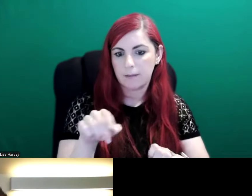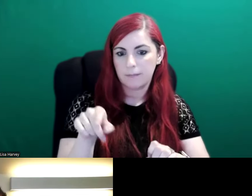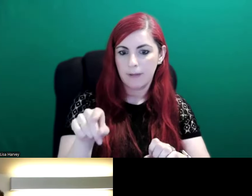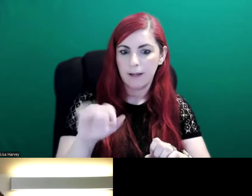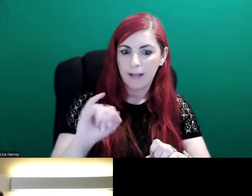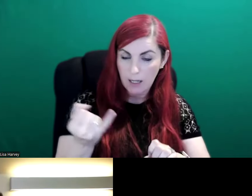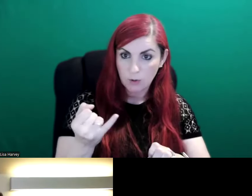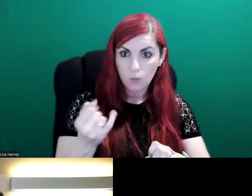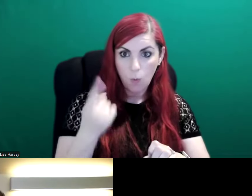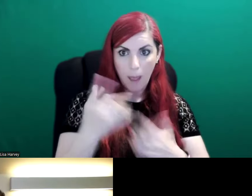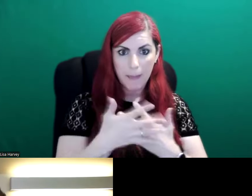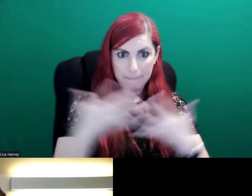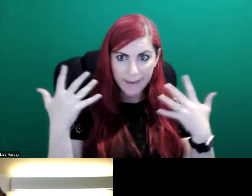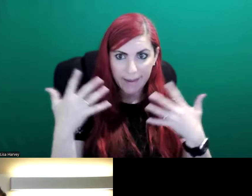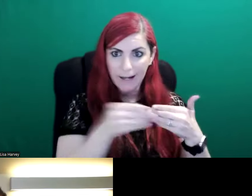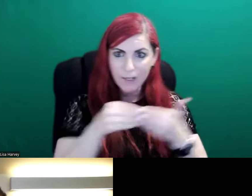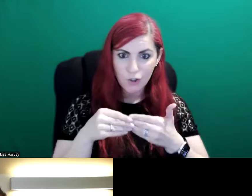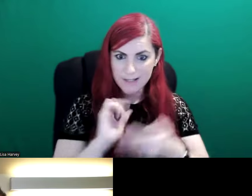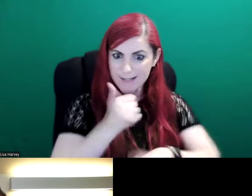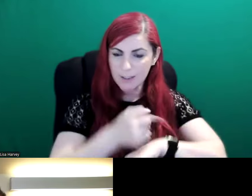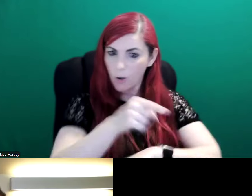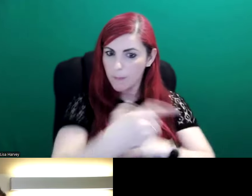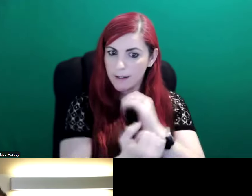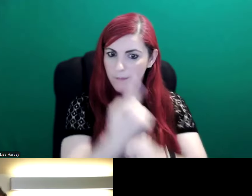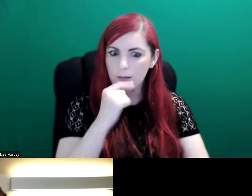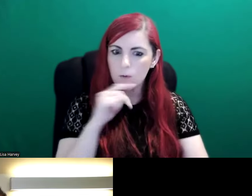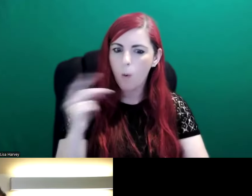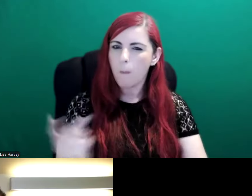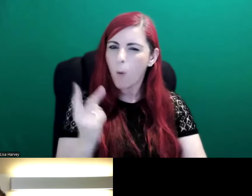forces. So they were involved in both at a kind of an organizational institutional